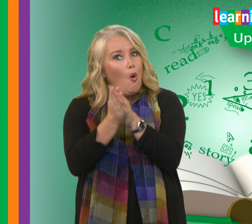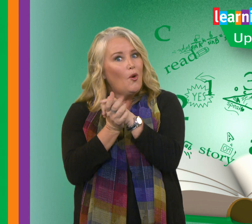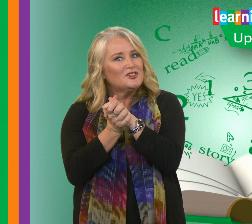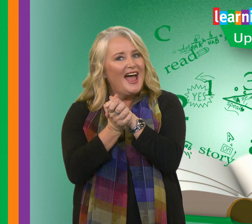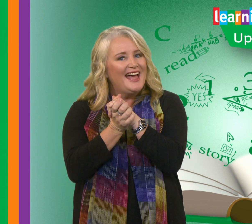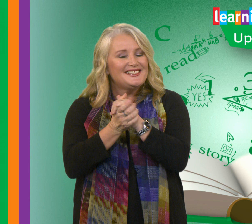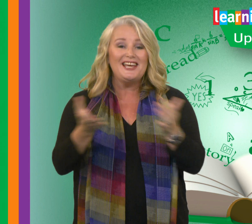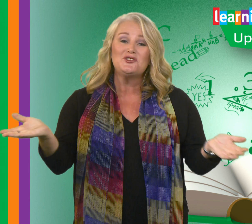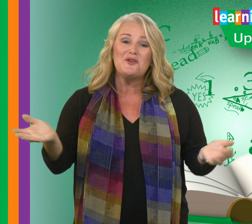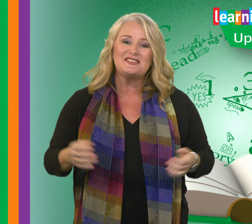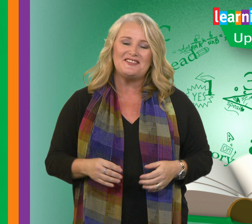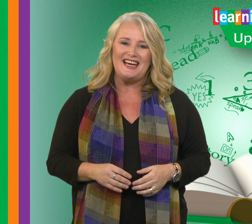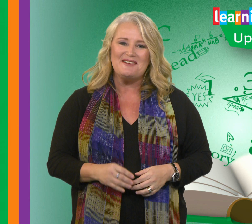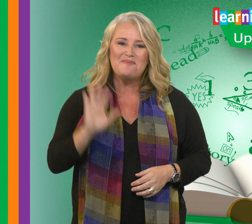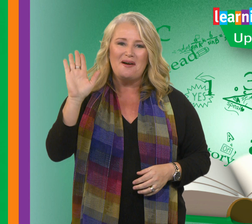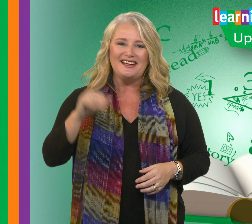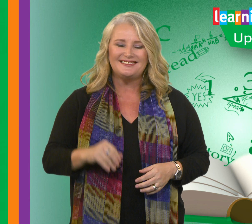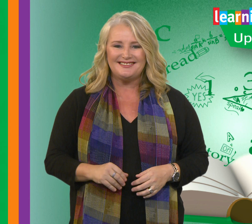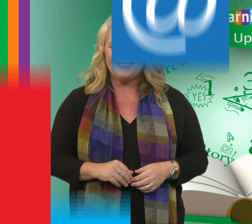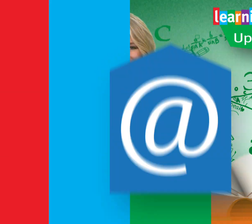wash your hands. Enjoy the rest of your day. Bye-bye!